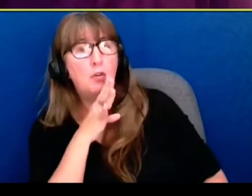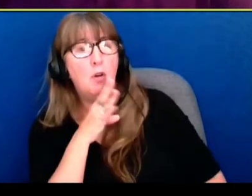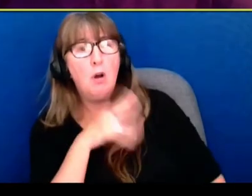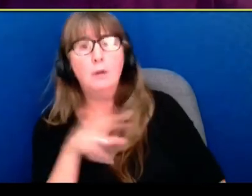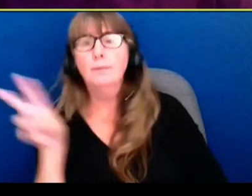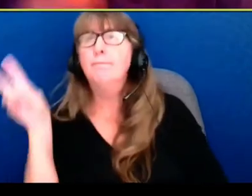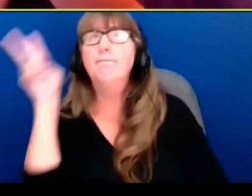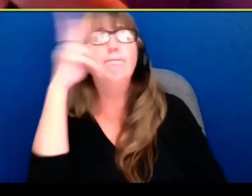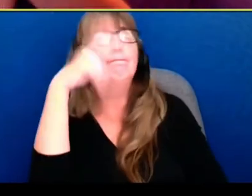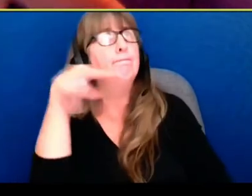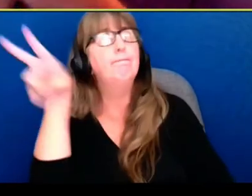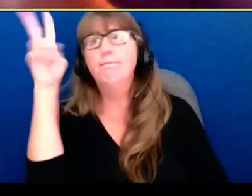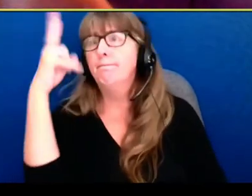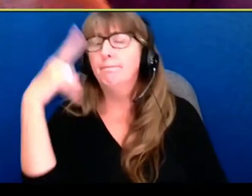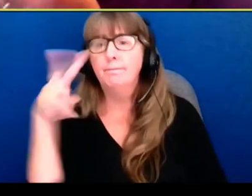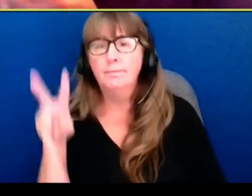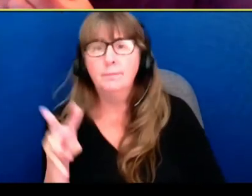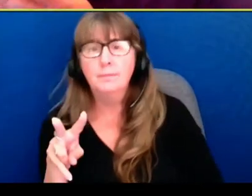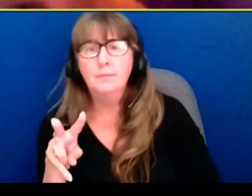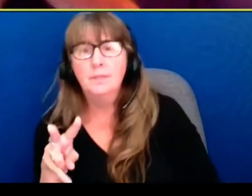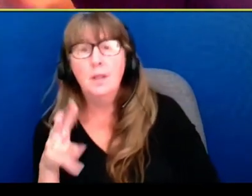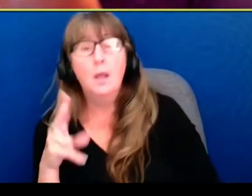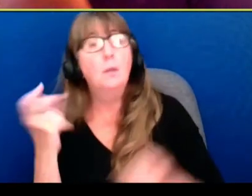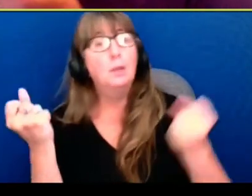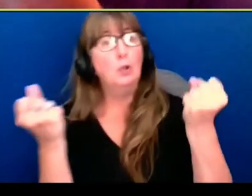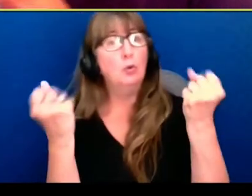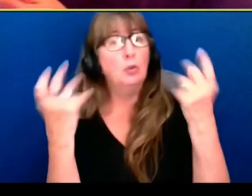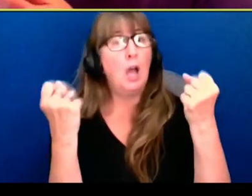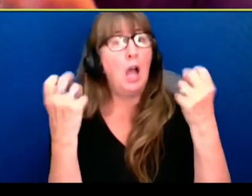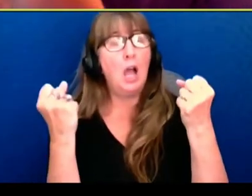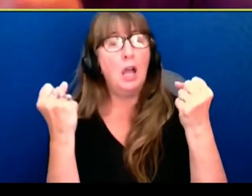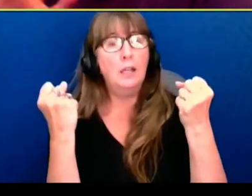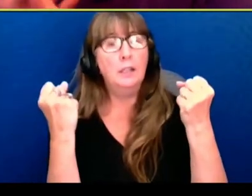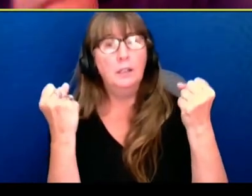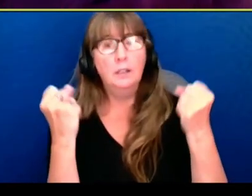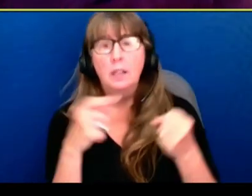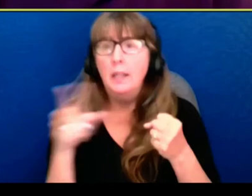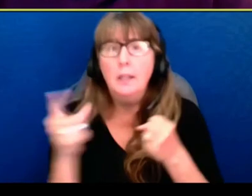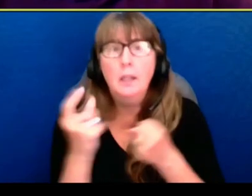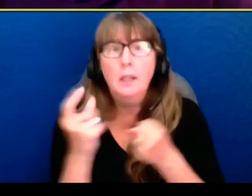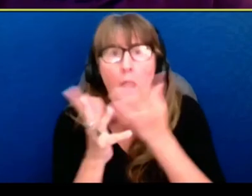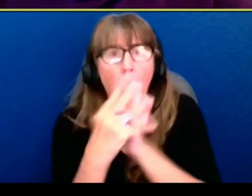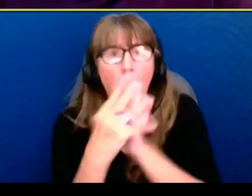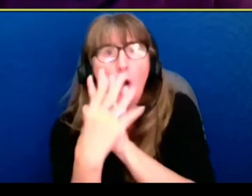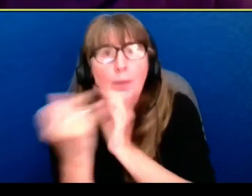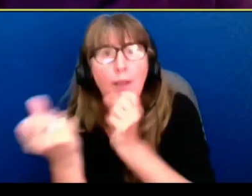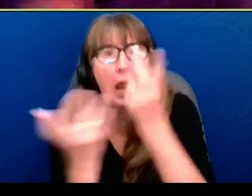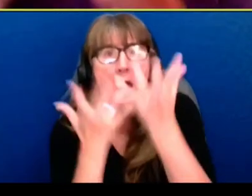But the minute you started the hands moving he's man his hands were going and he was trying to copy.